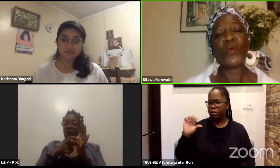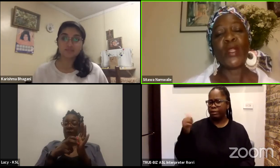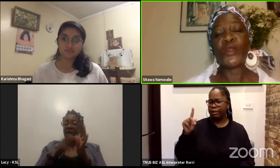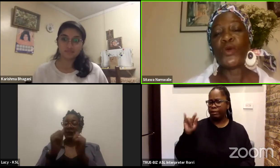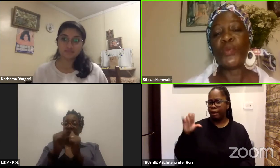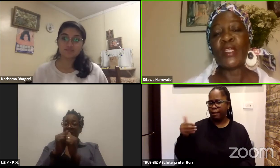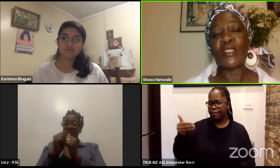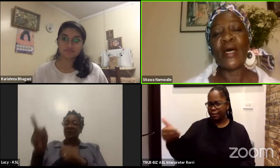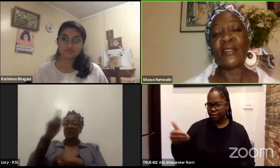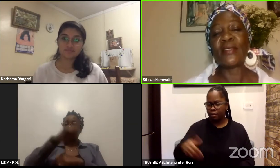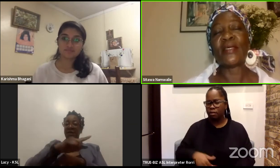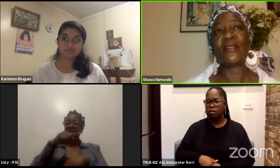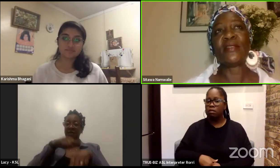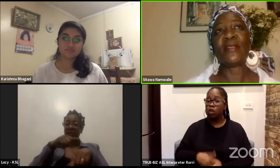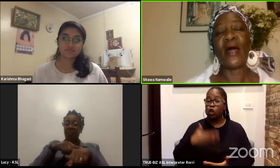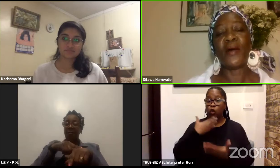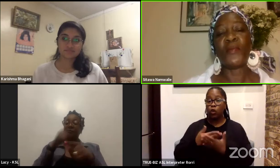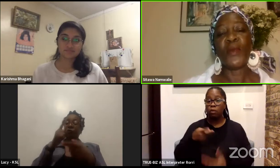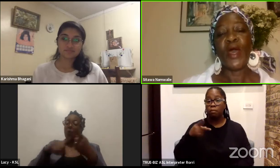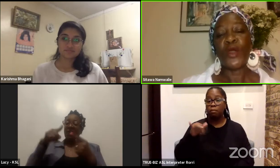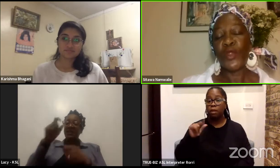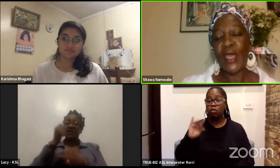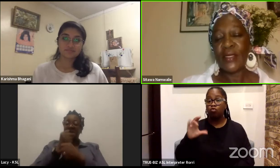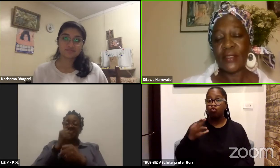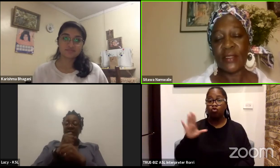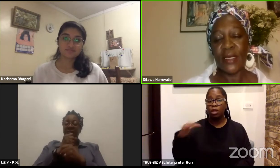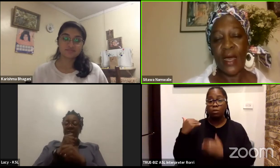and what Good Pitch does is that it creates